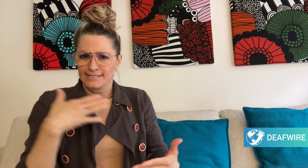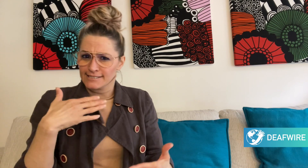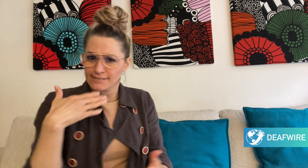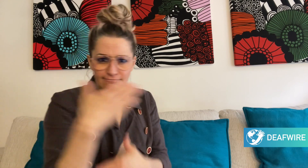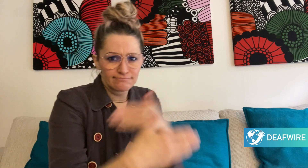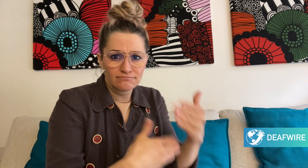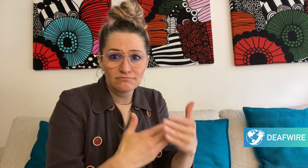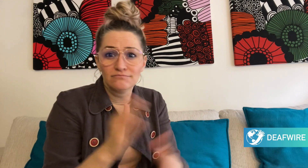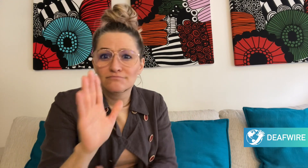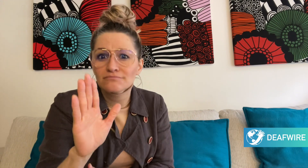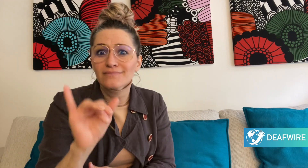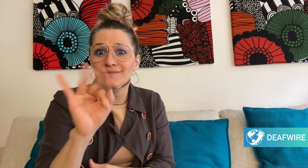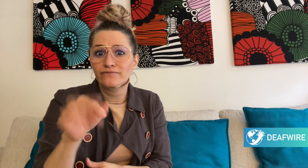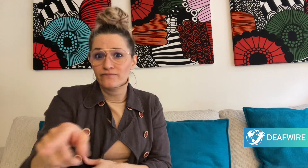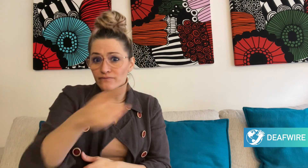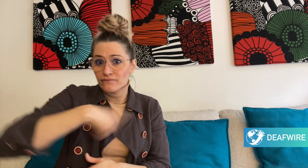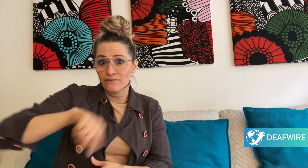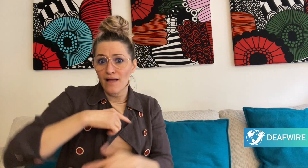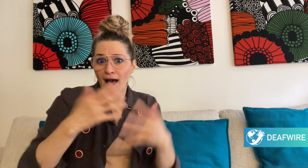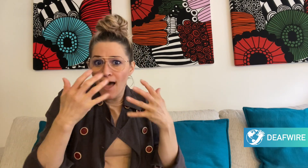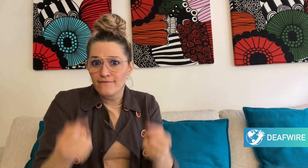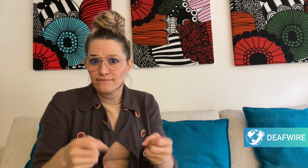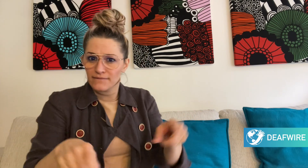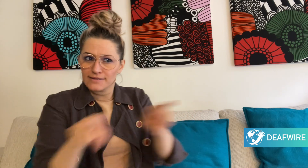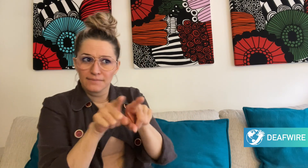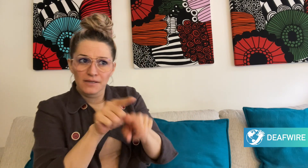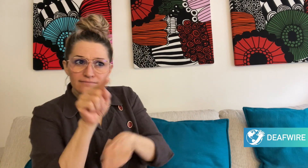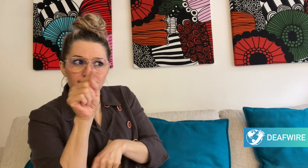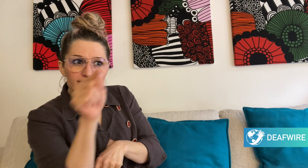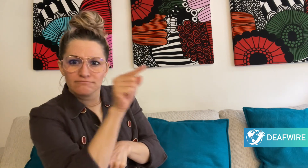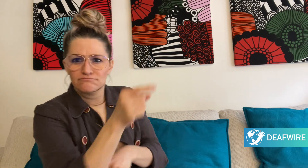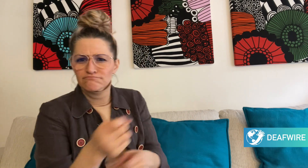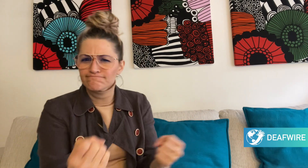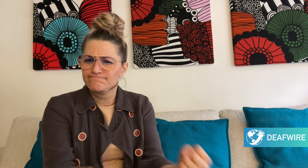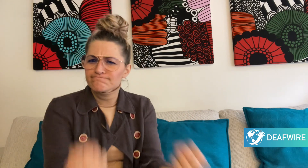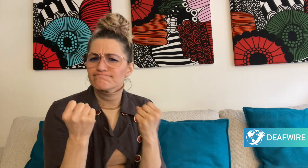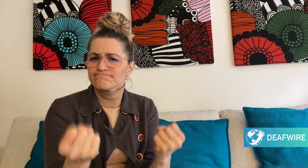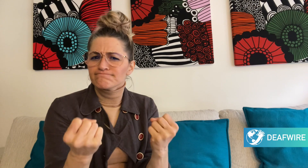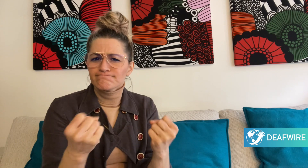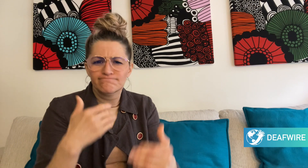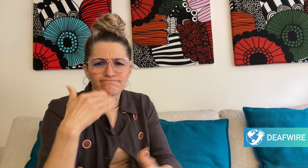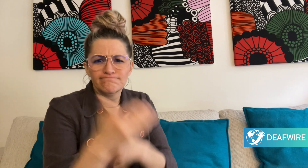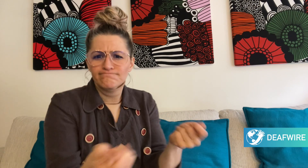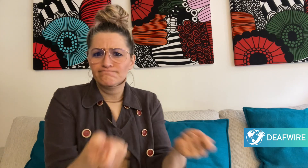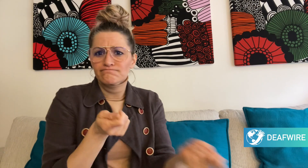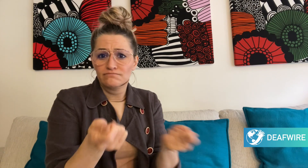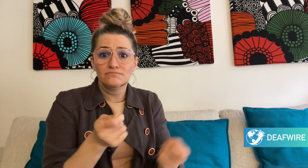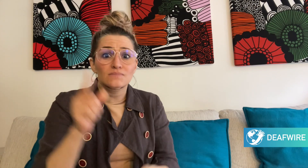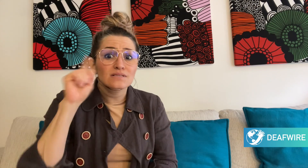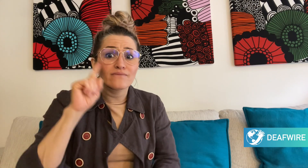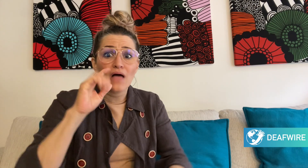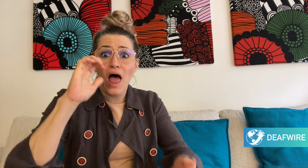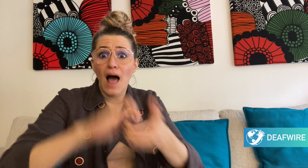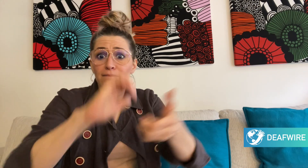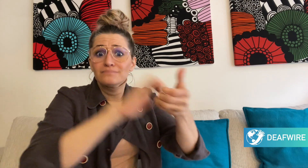If we have these leaders, Deaf clubs can continue